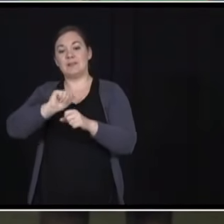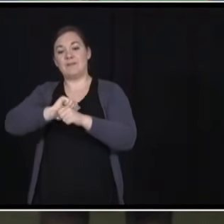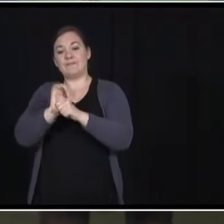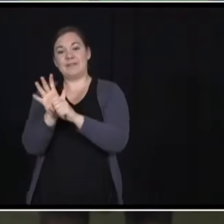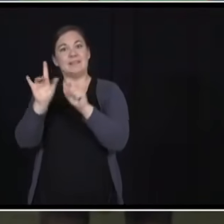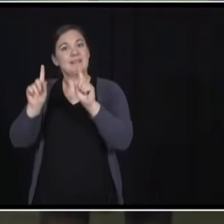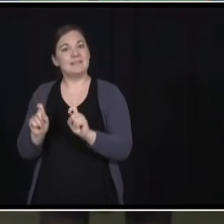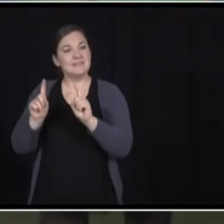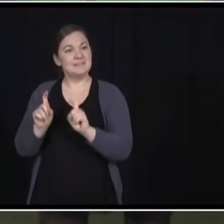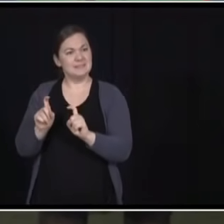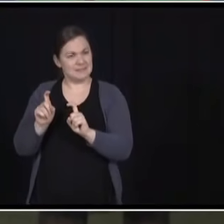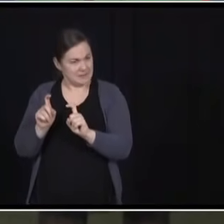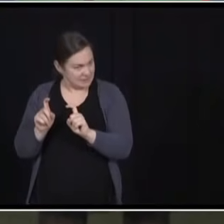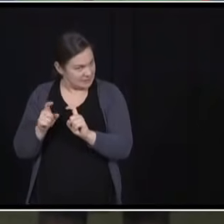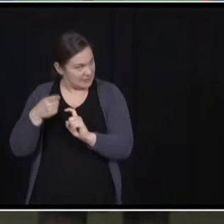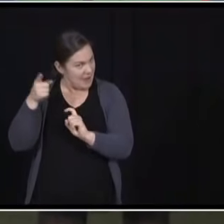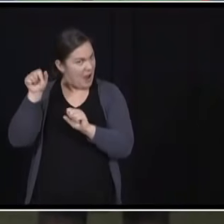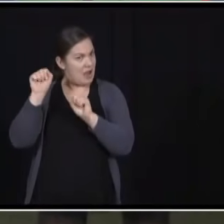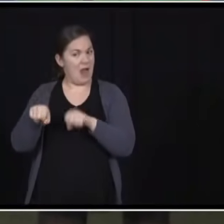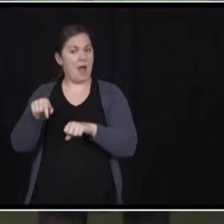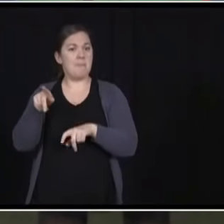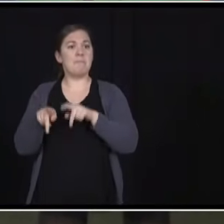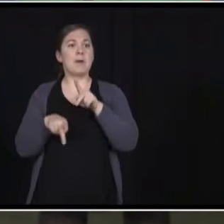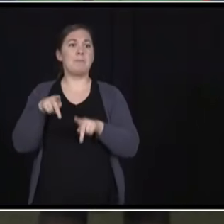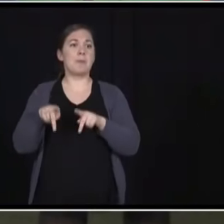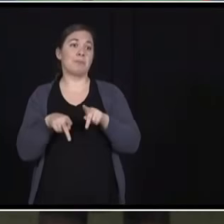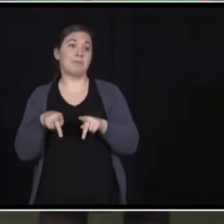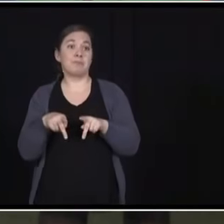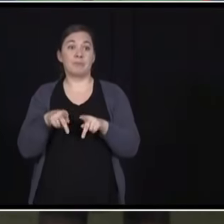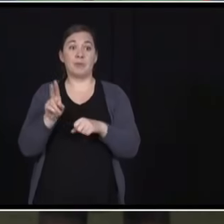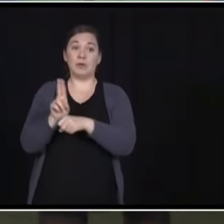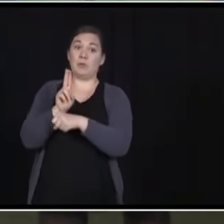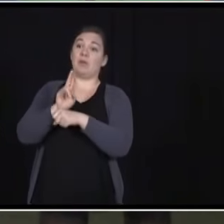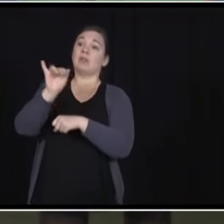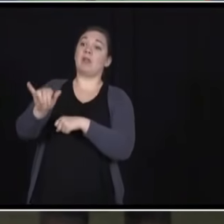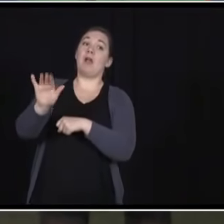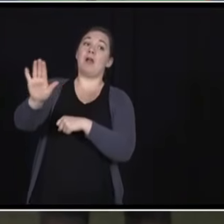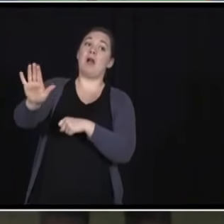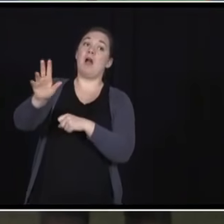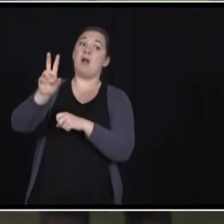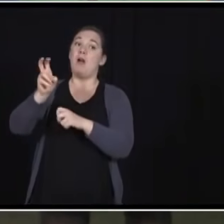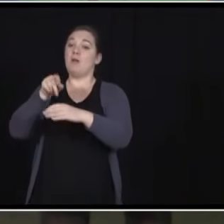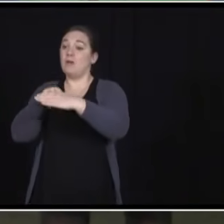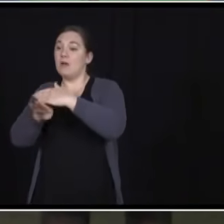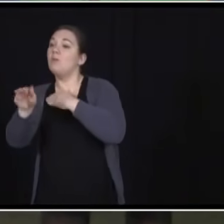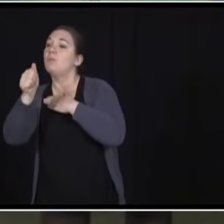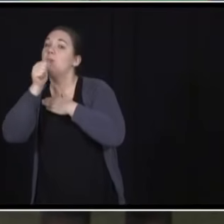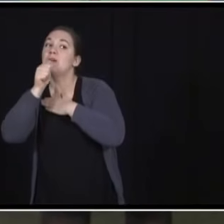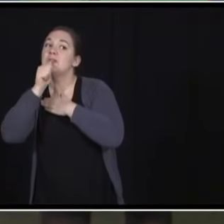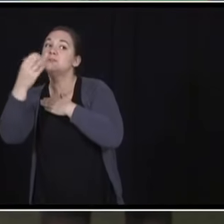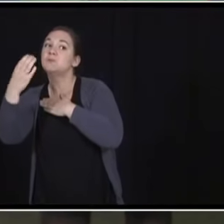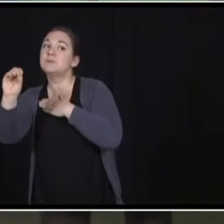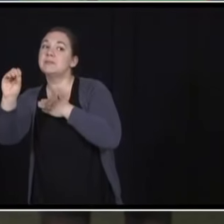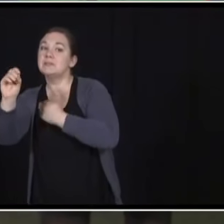On another subject, there are companies that are offering private COVID tests and is this a way that people could have Christmas